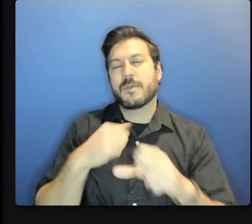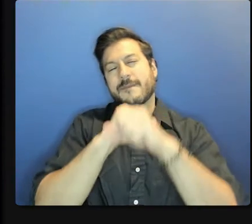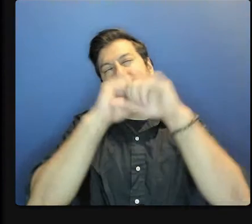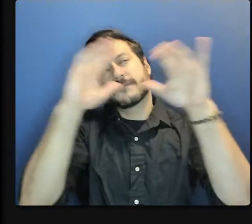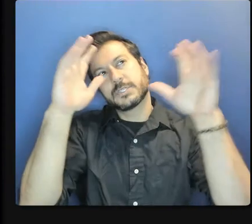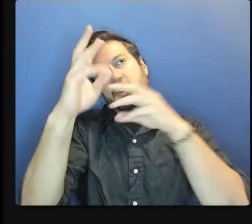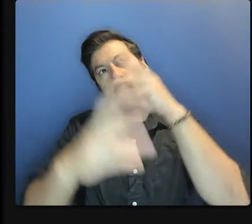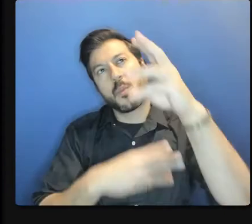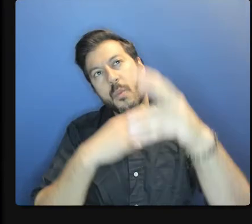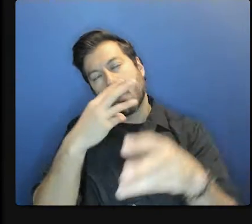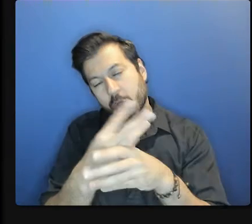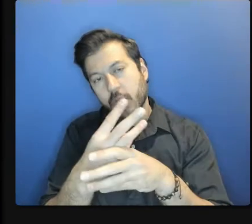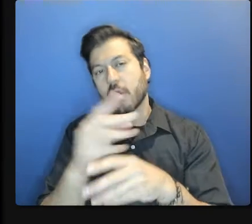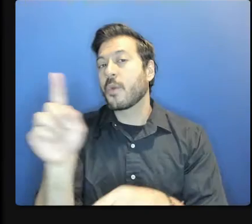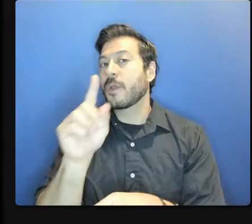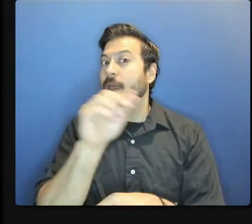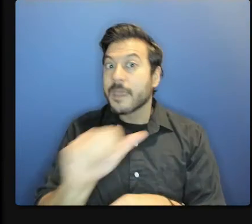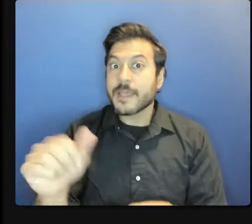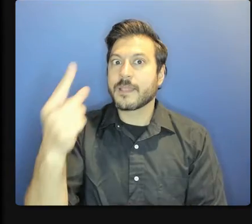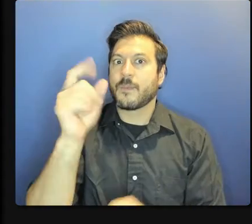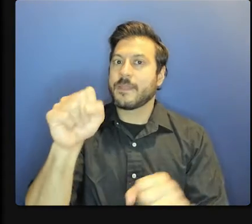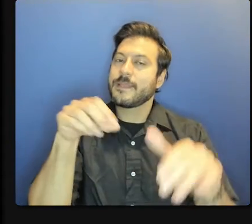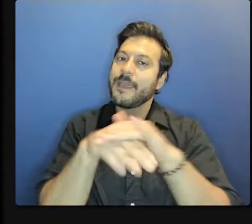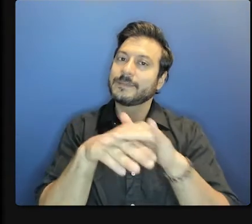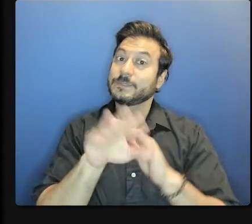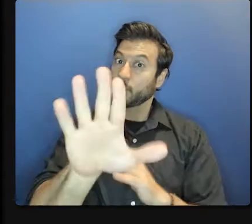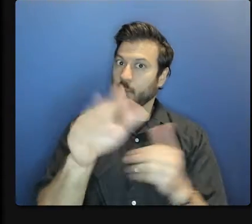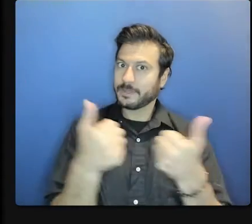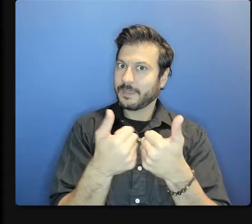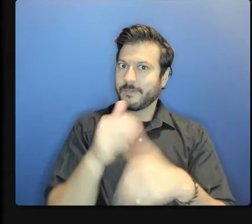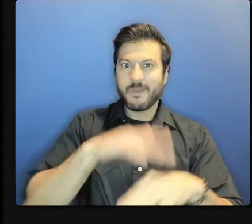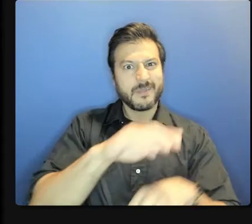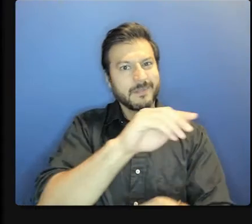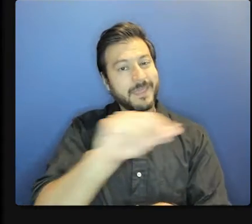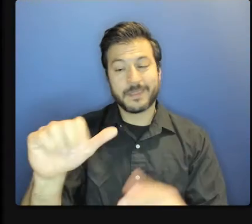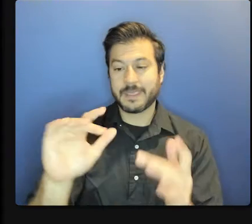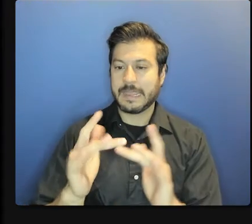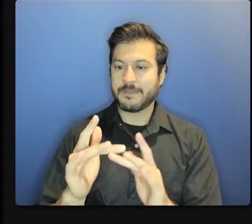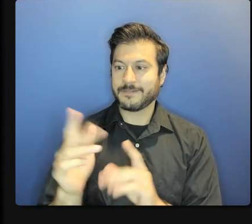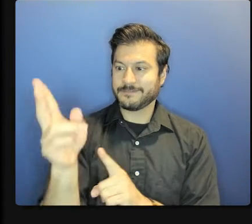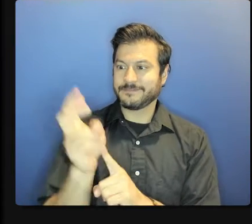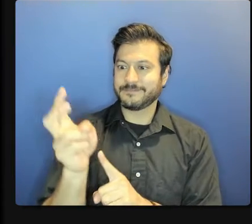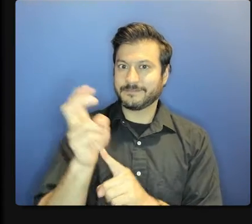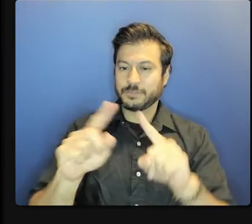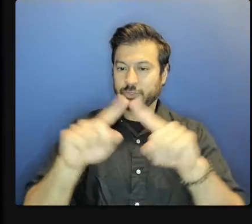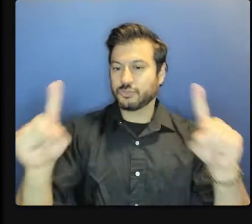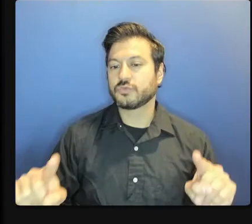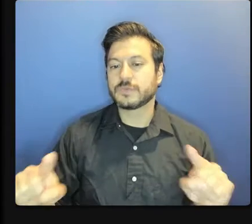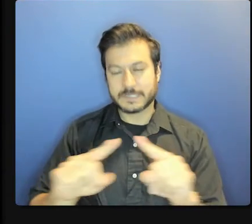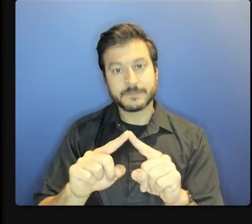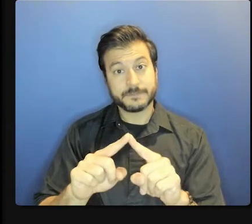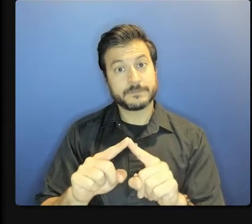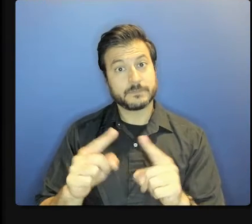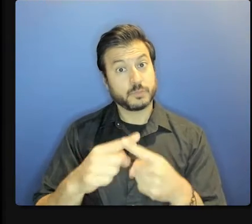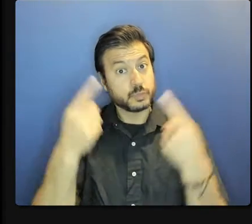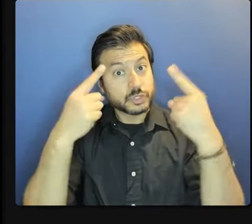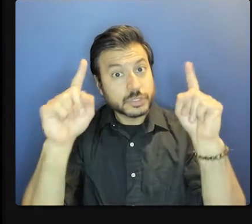today we're envisioning a world where anyone can access your games on any internet-connected screen. and to achieve this vision,